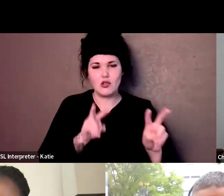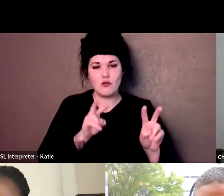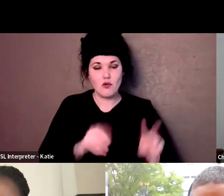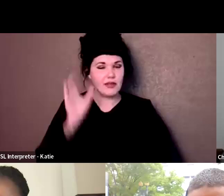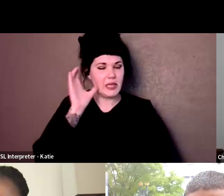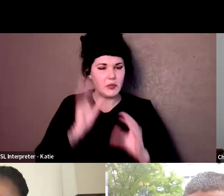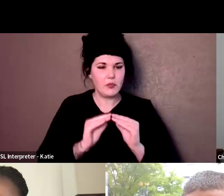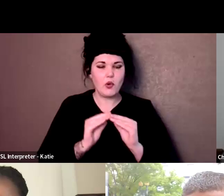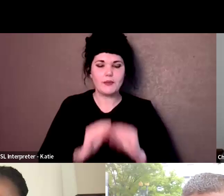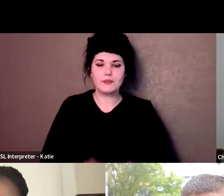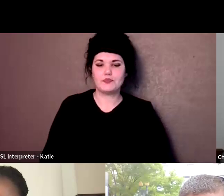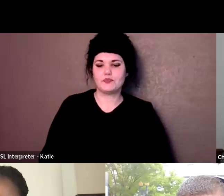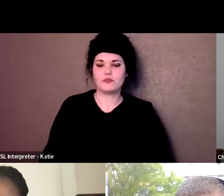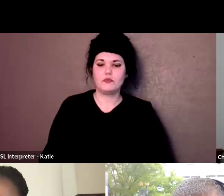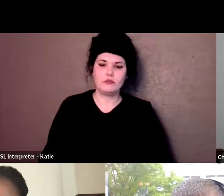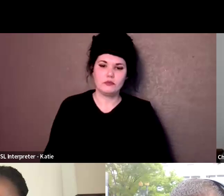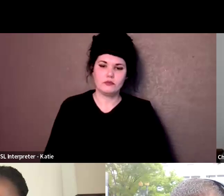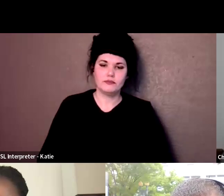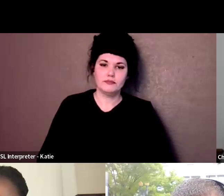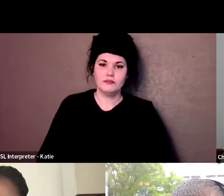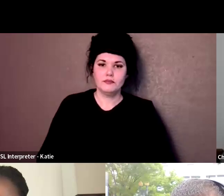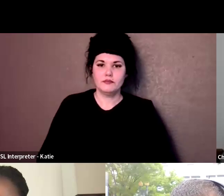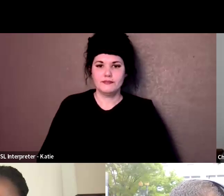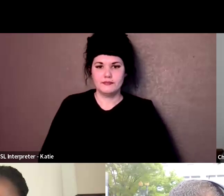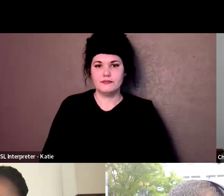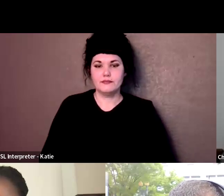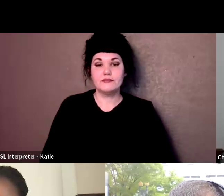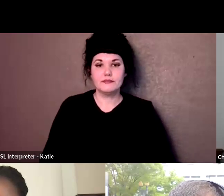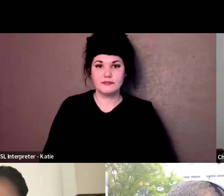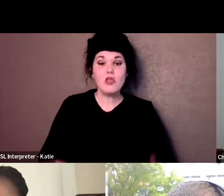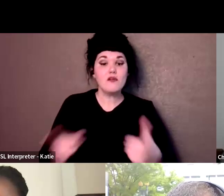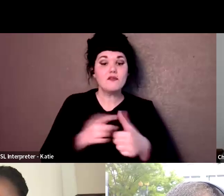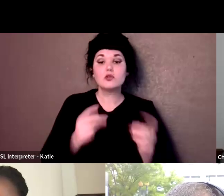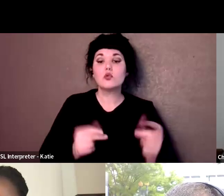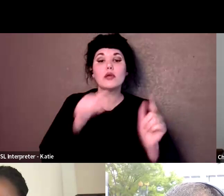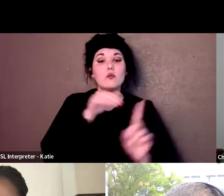reminder, before we get into our panelists and their presentations, if you have questions for